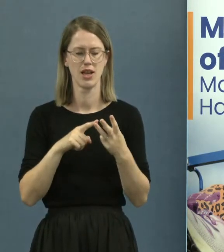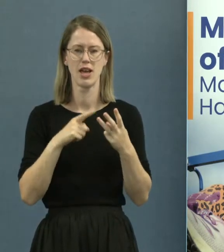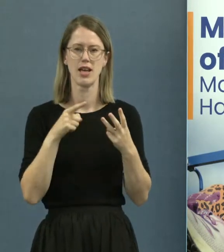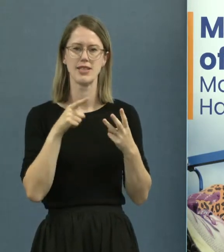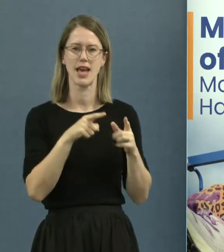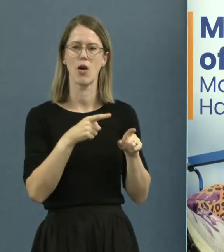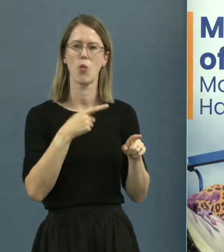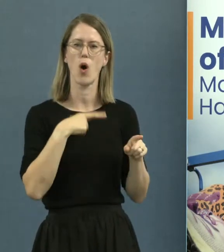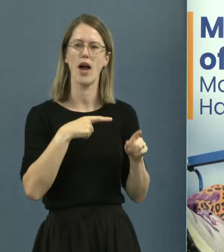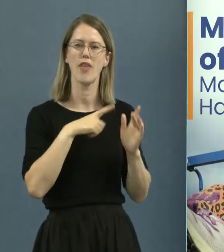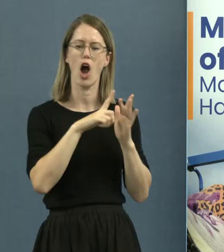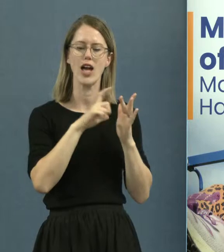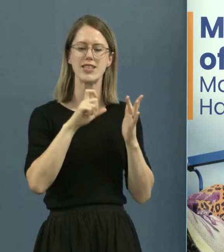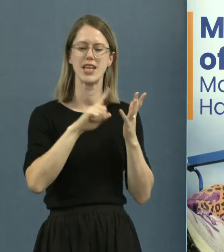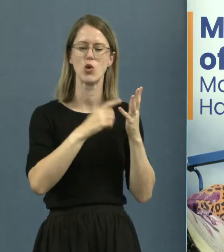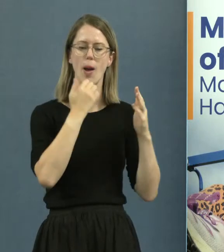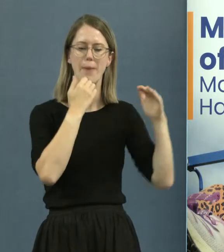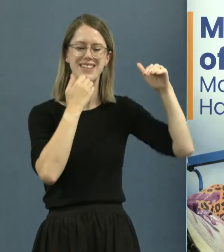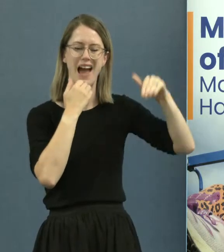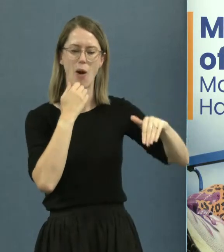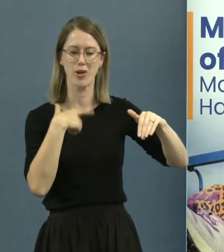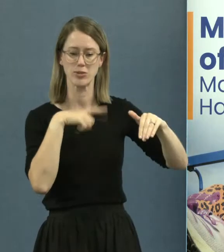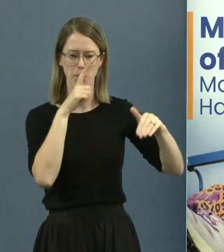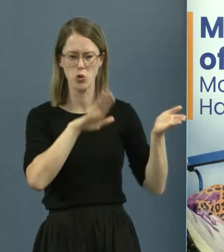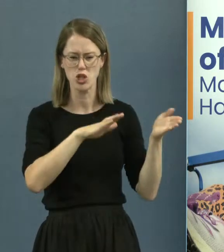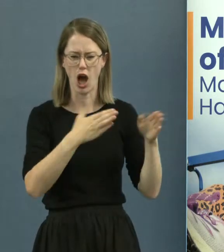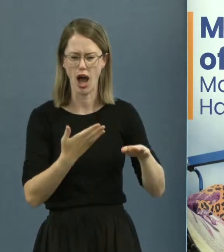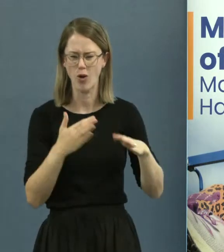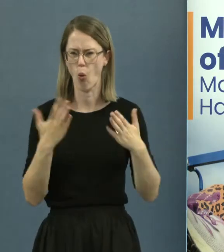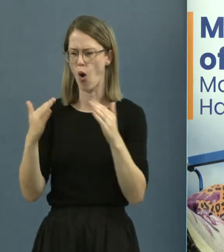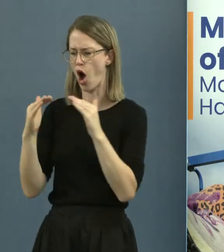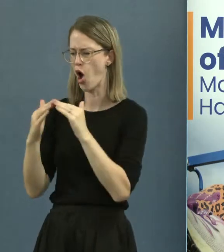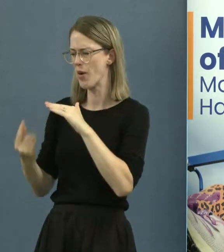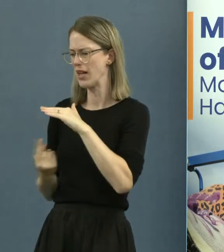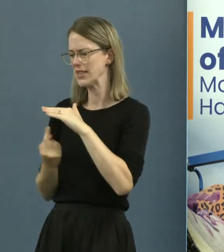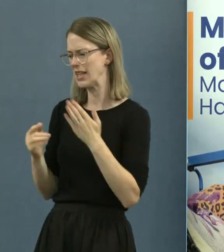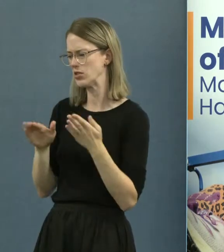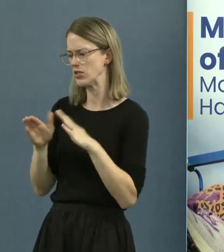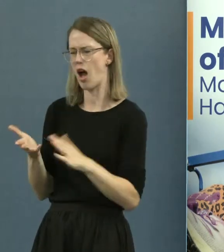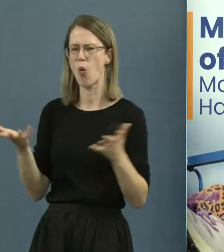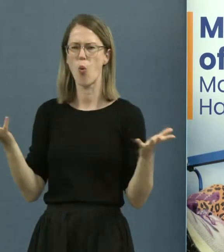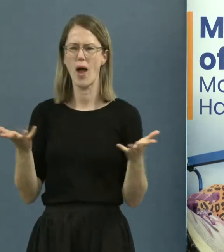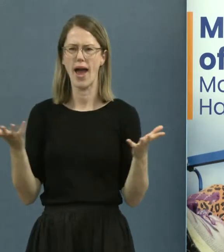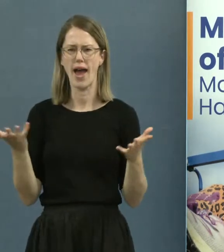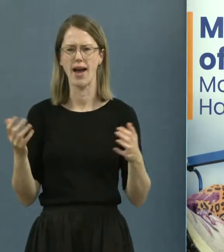and does that relate at all to the drop of people in ICU? Are